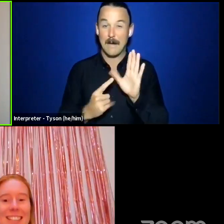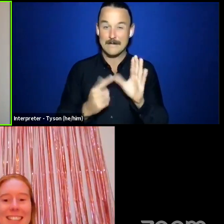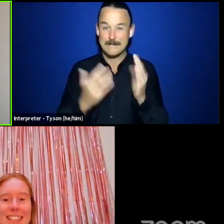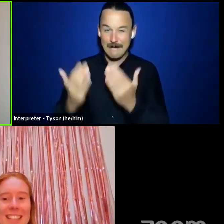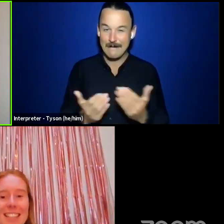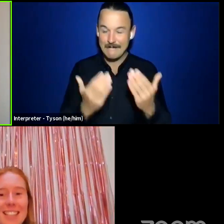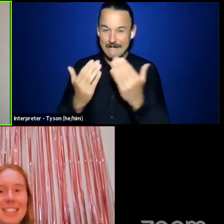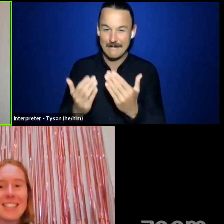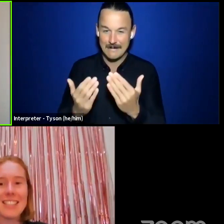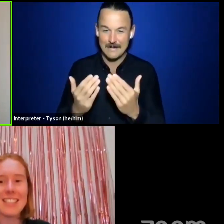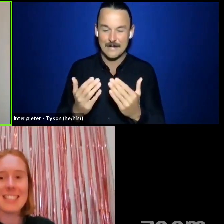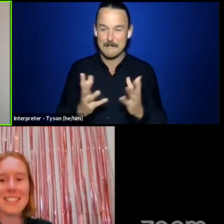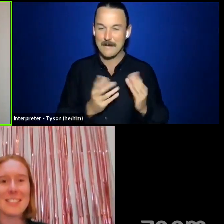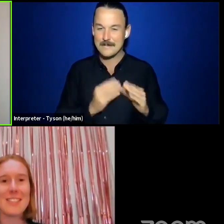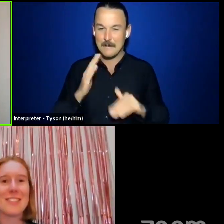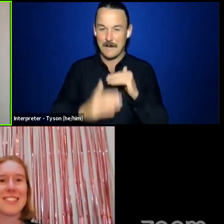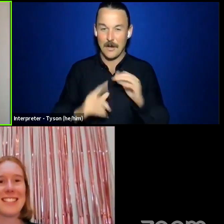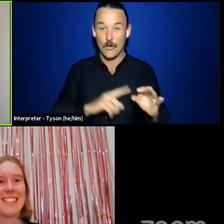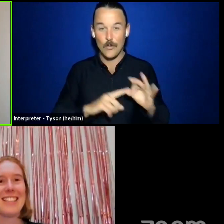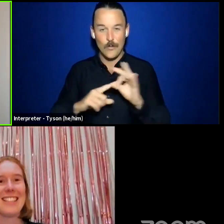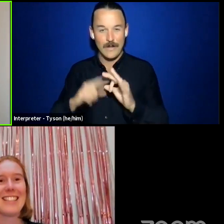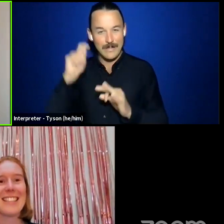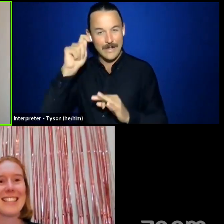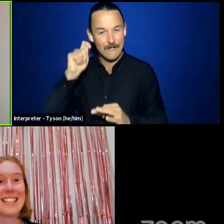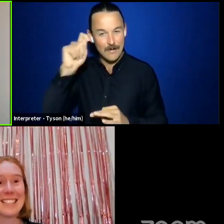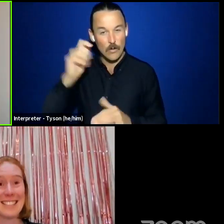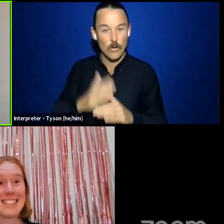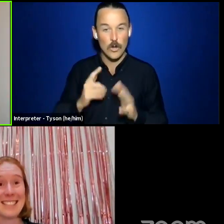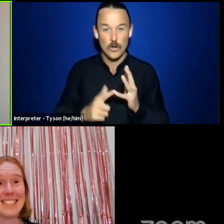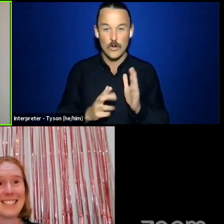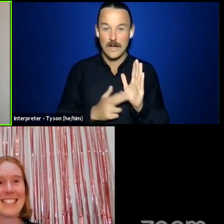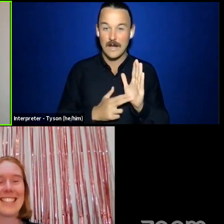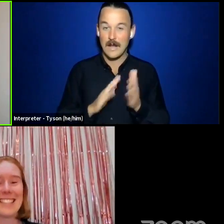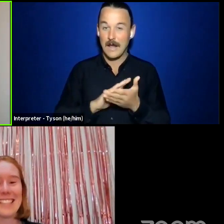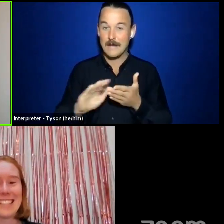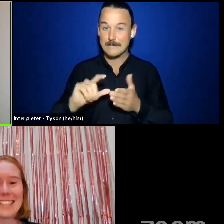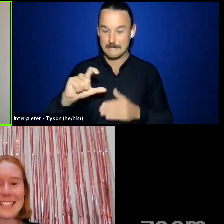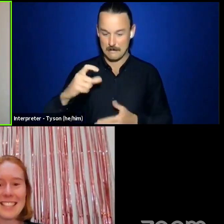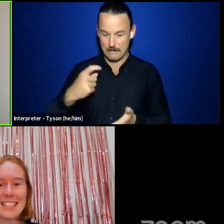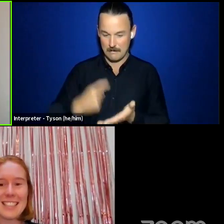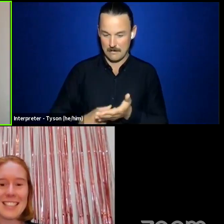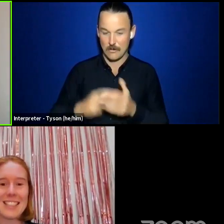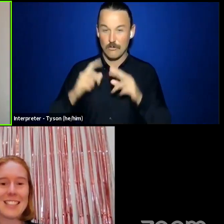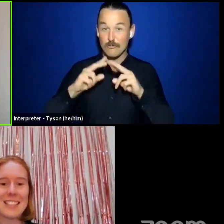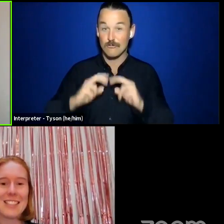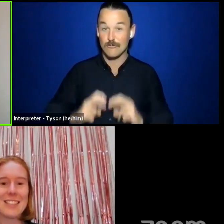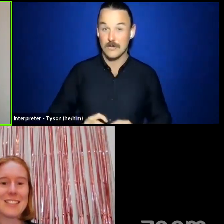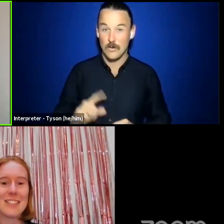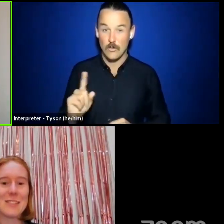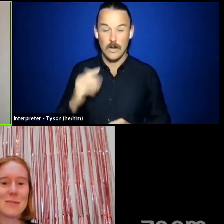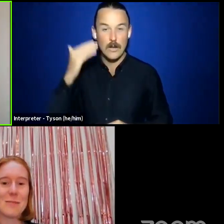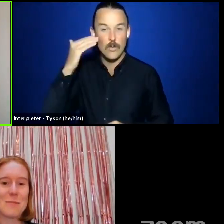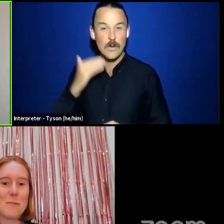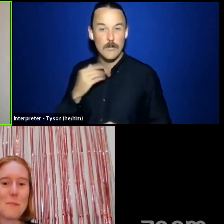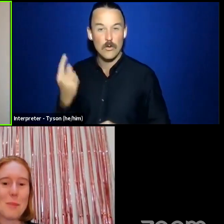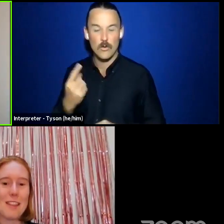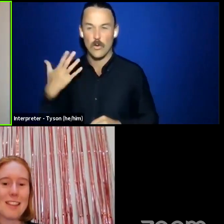Next up, lot will look as a consultant with a master development studies who is passionate about migration policy and queer theory. She's worked at UNH see She's worked at UNHCR and research worked at UNHCR and research the experiences of. women